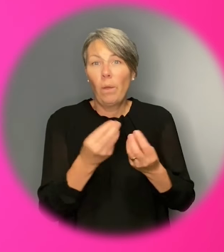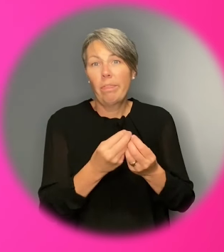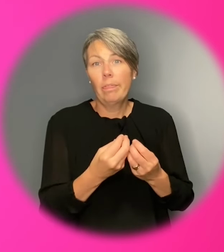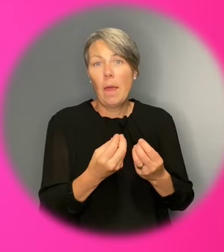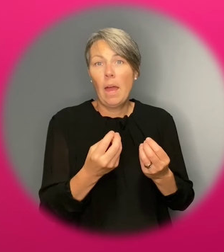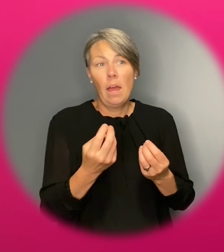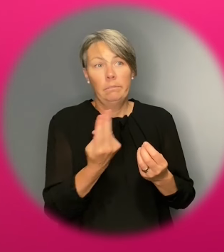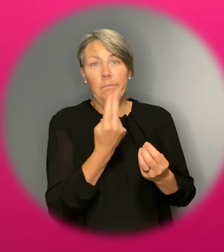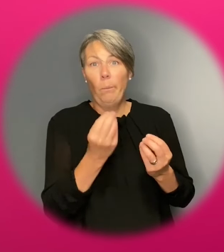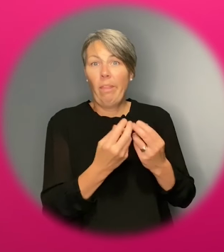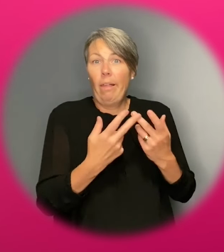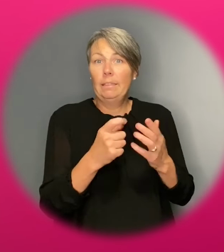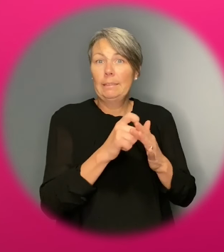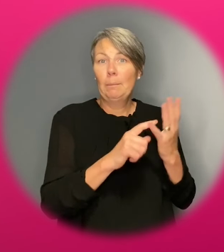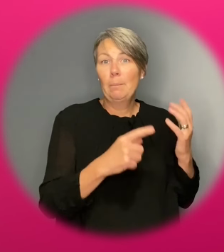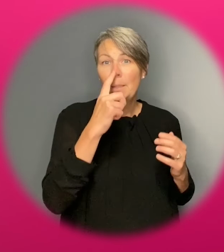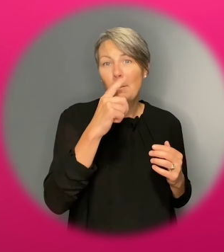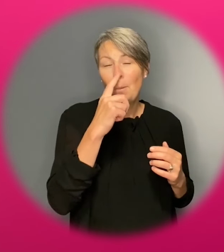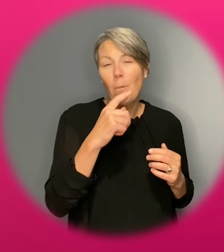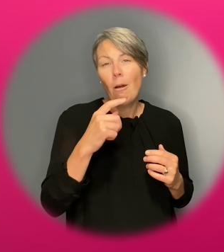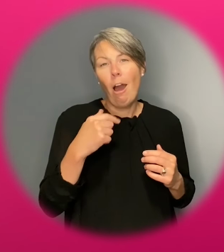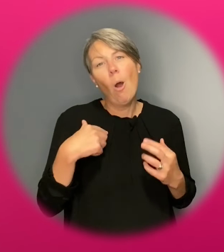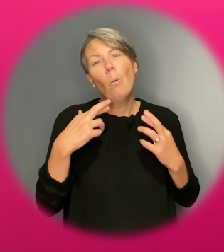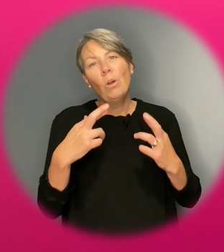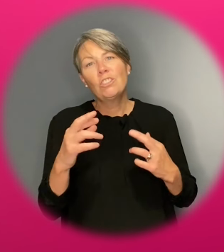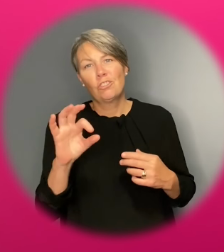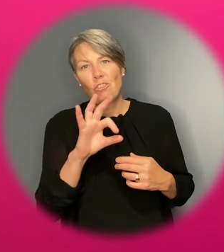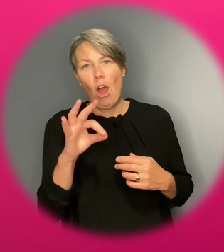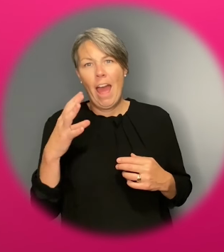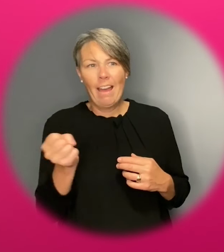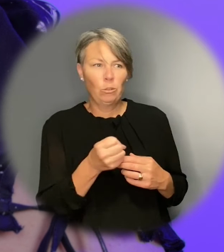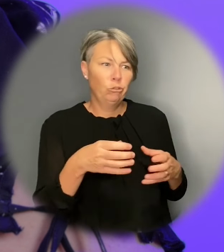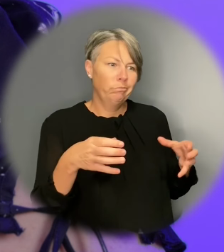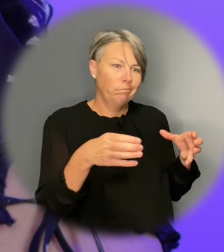community but I like to remind people that that's a valid option. Disability